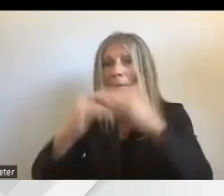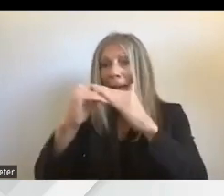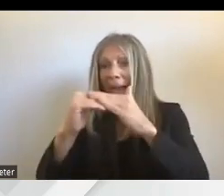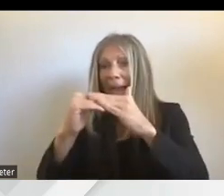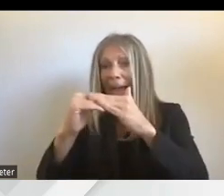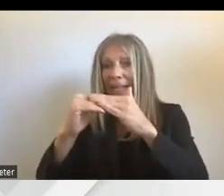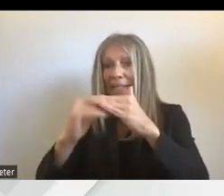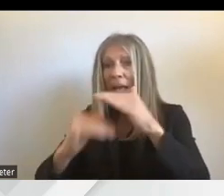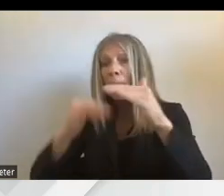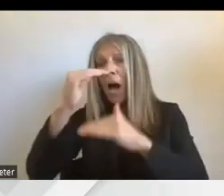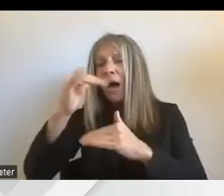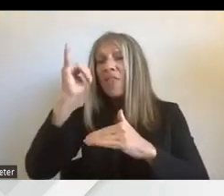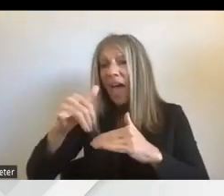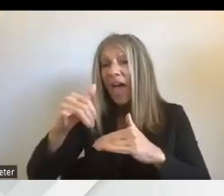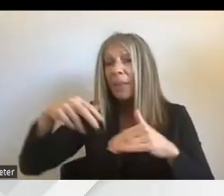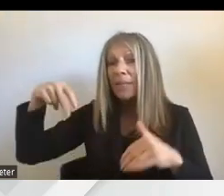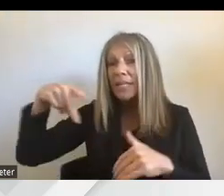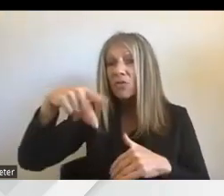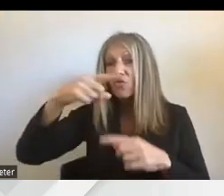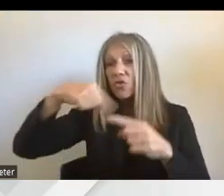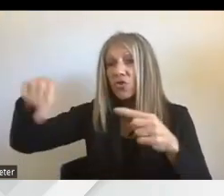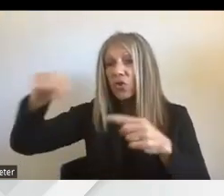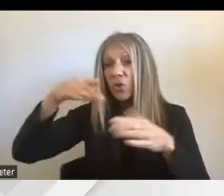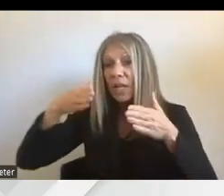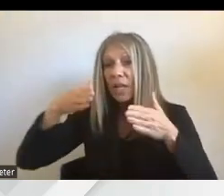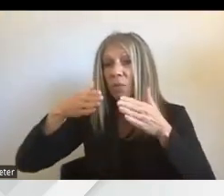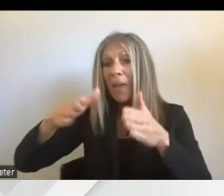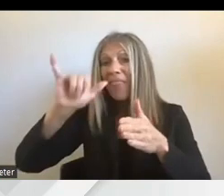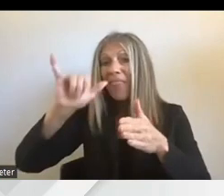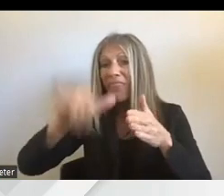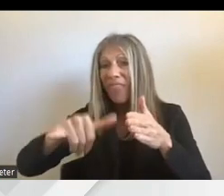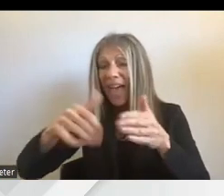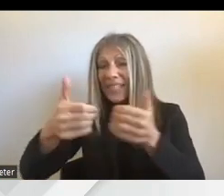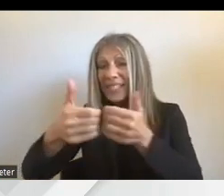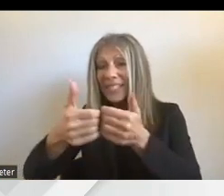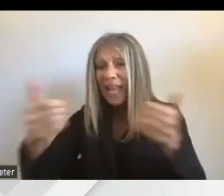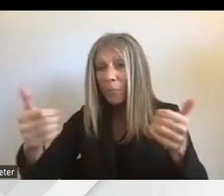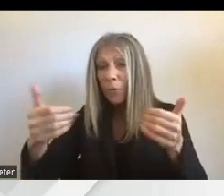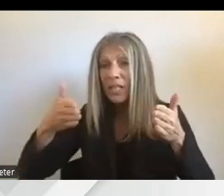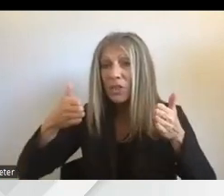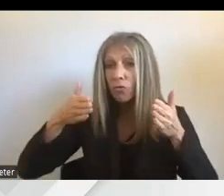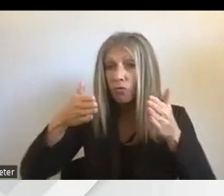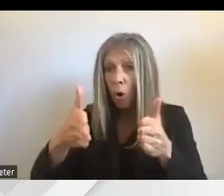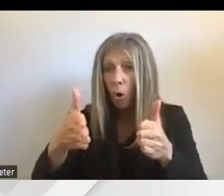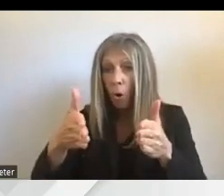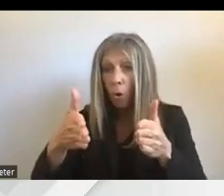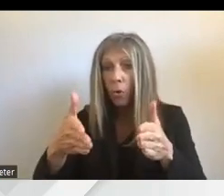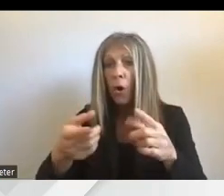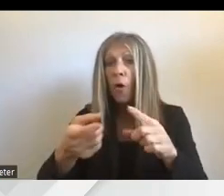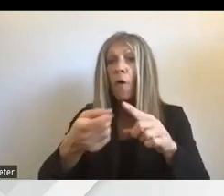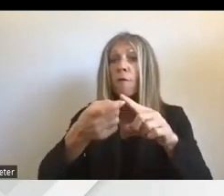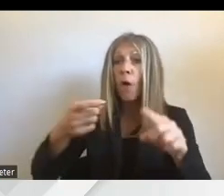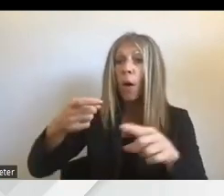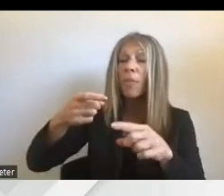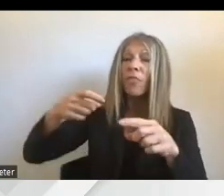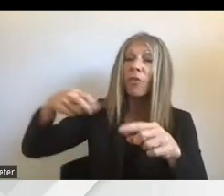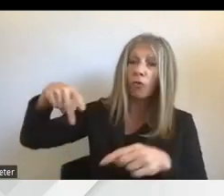max above the pedestrian circulation path. And that separates the roadway from the crossing.